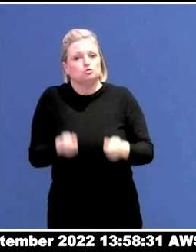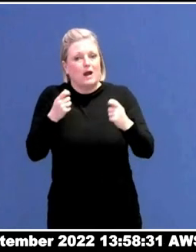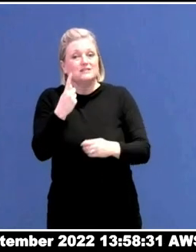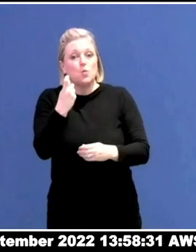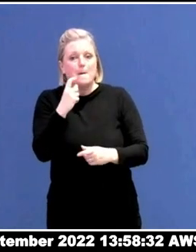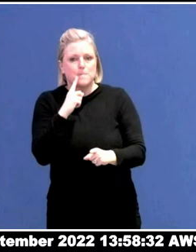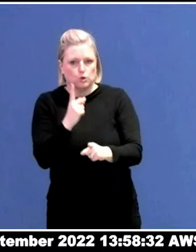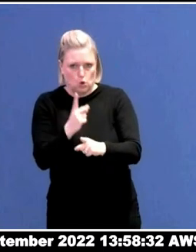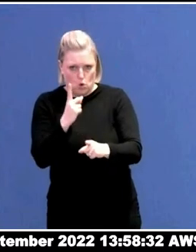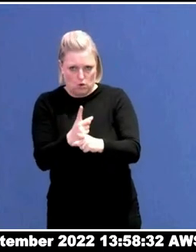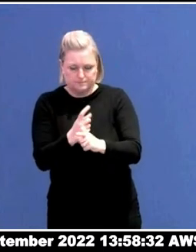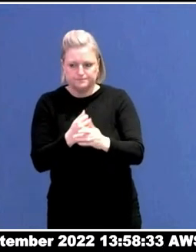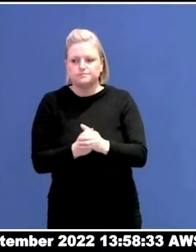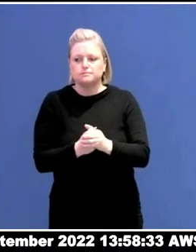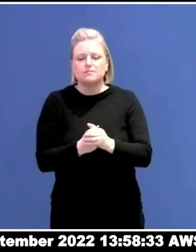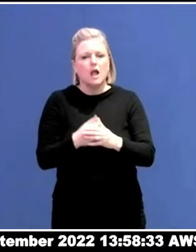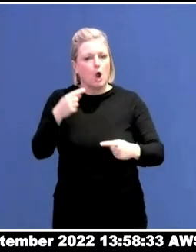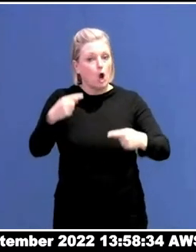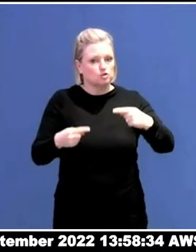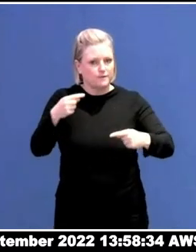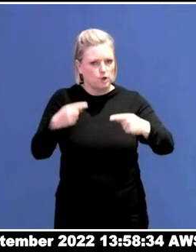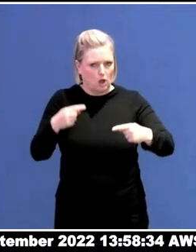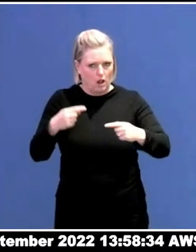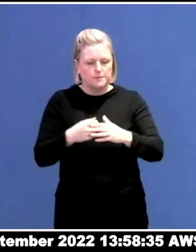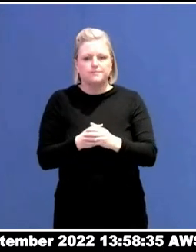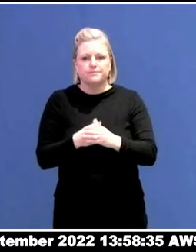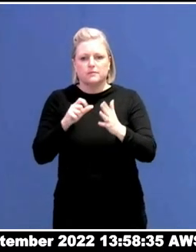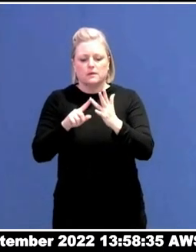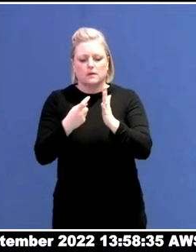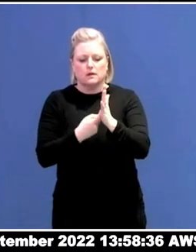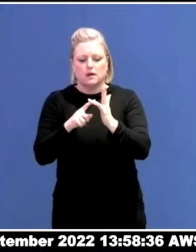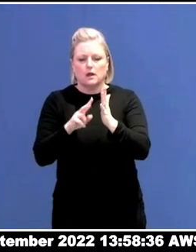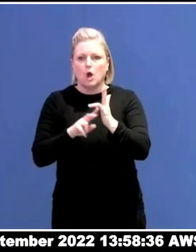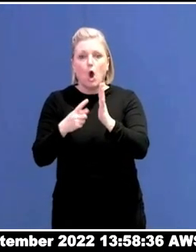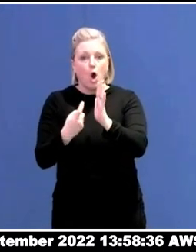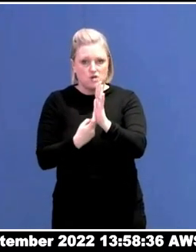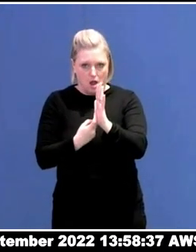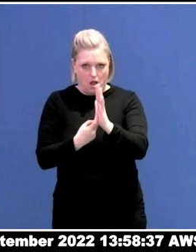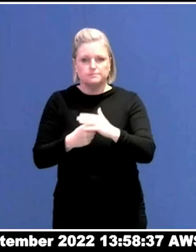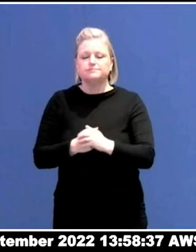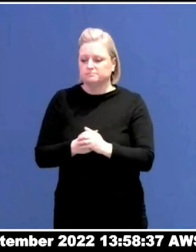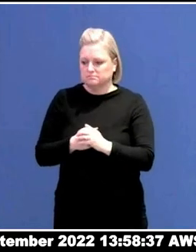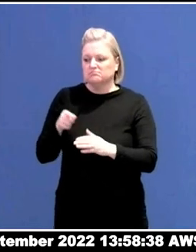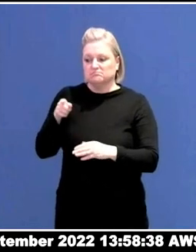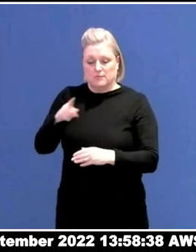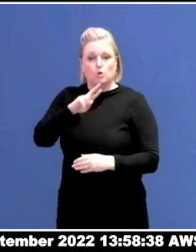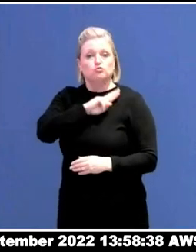Coroners in many states have been charged with investigating deaths in custody for 30